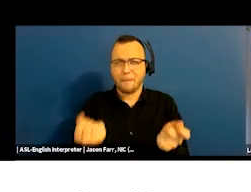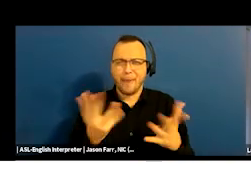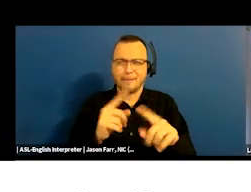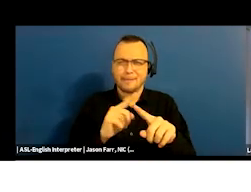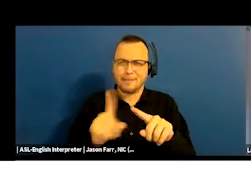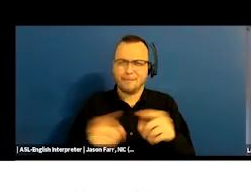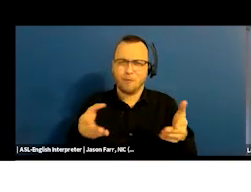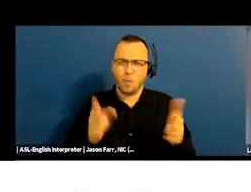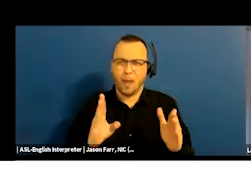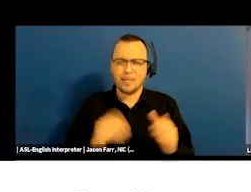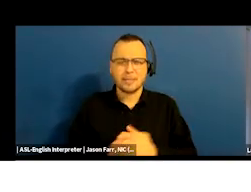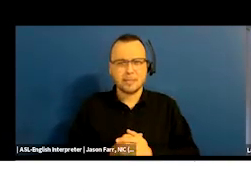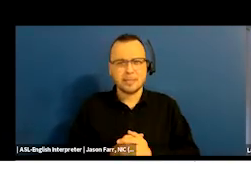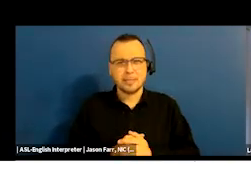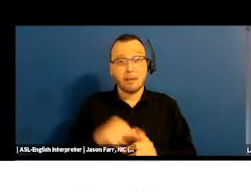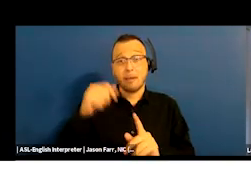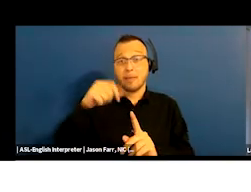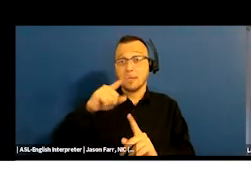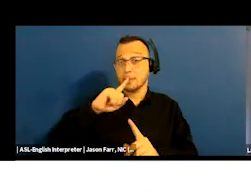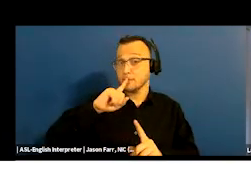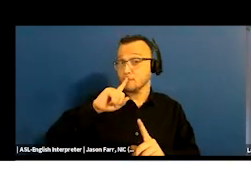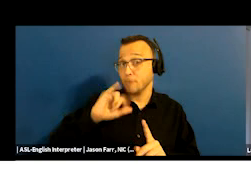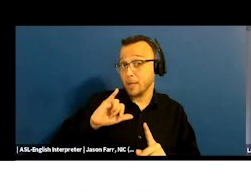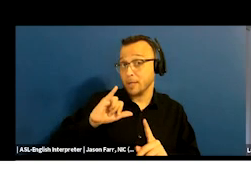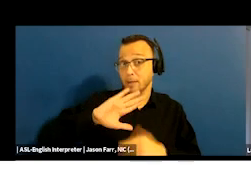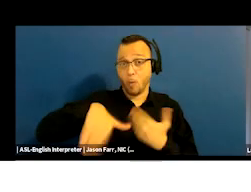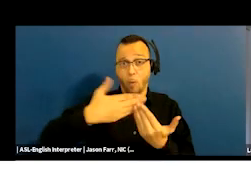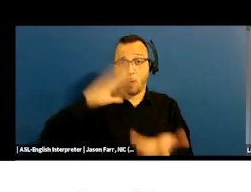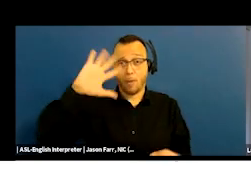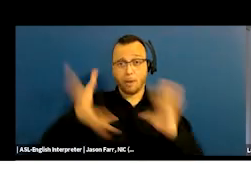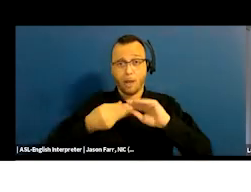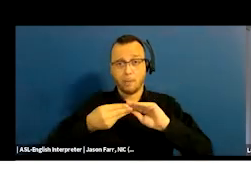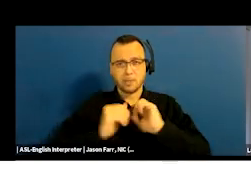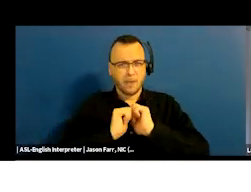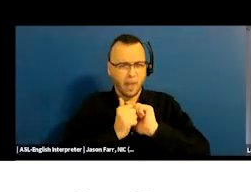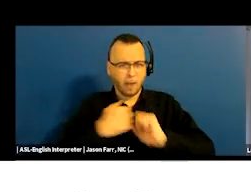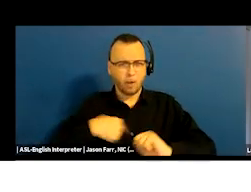and adrenaline shifts that happen. So we can do this certainly with self-care,